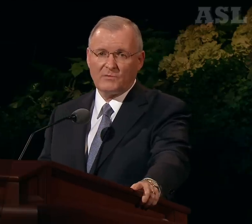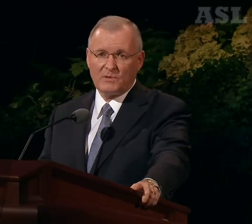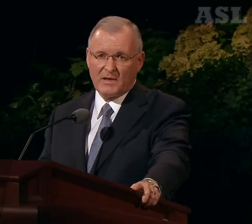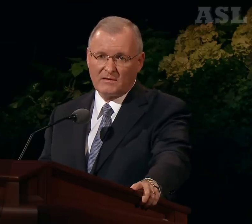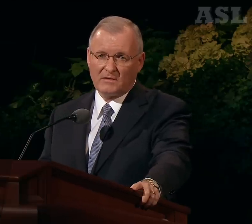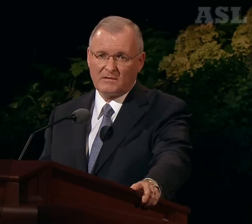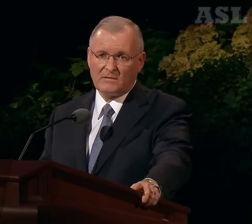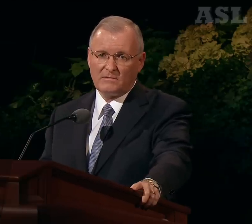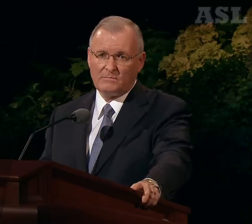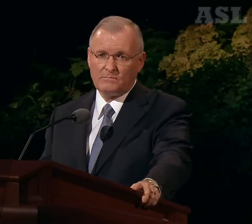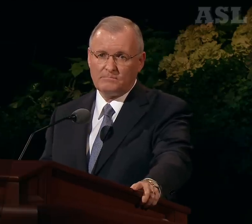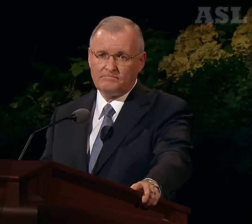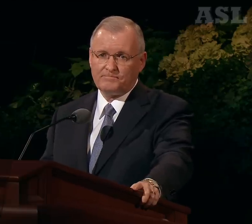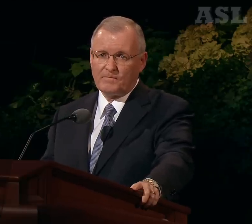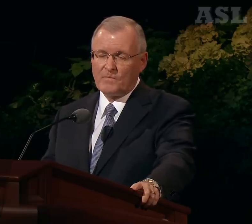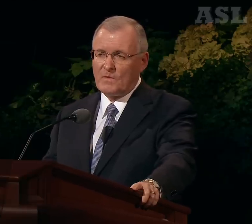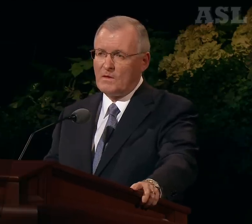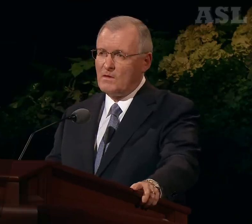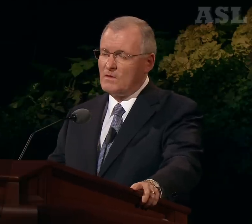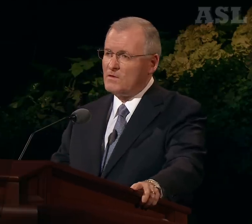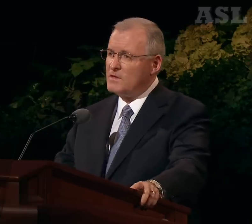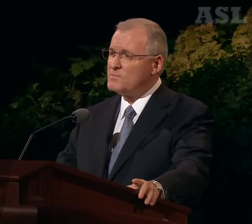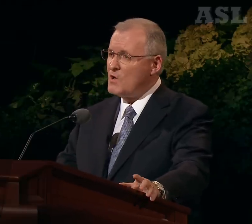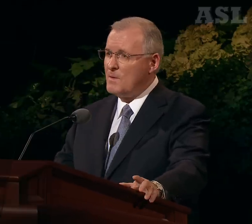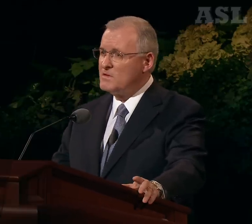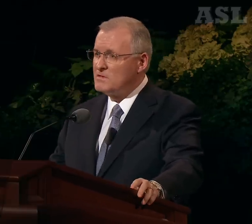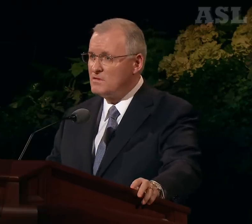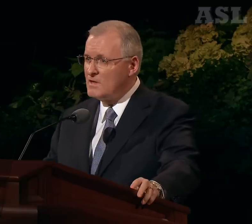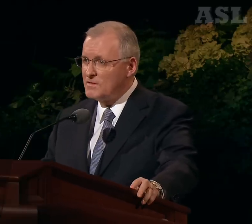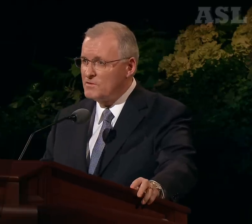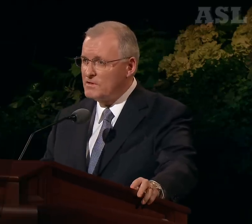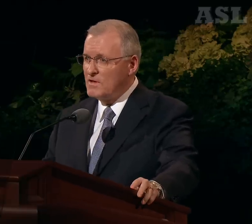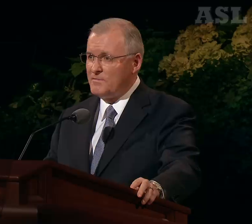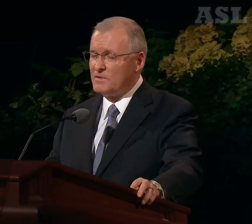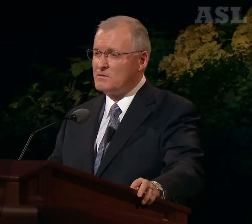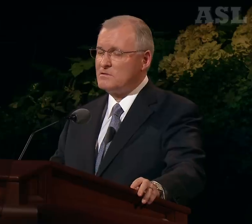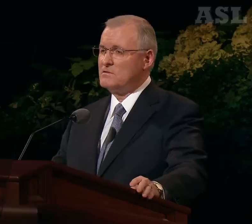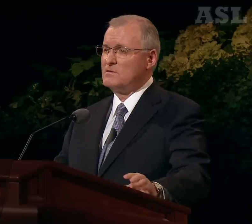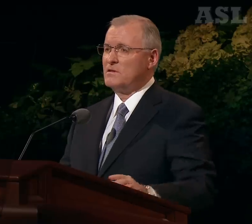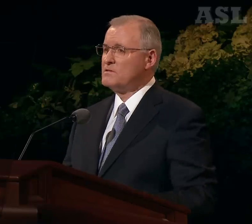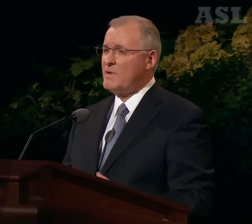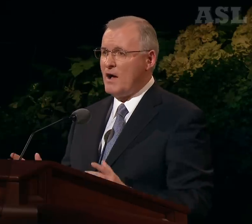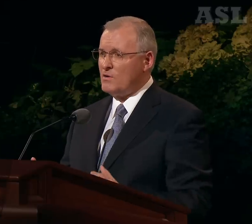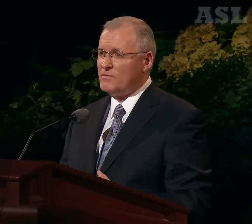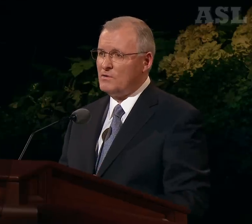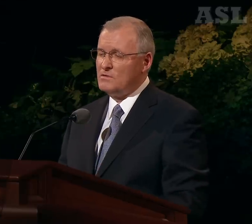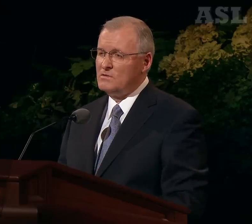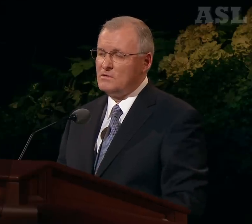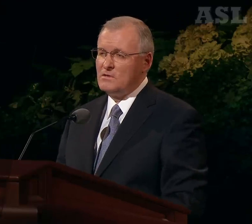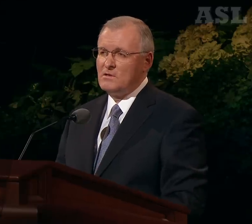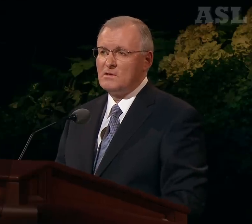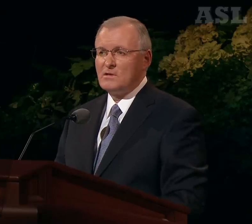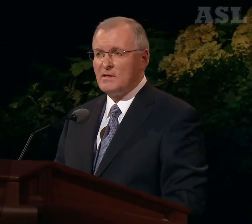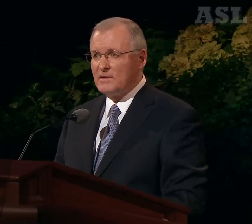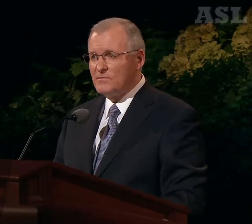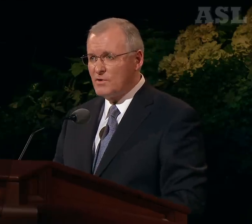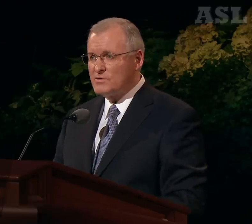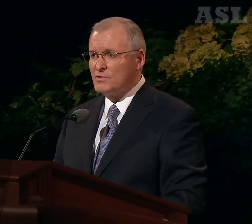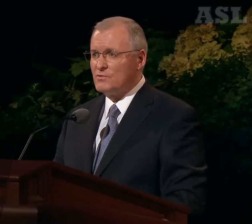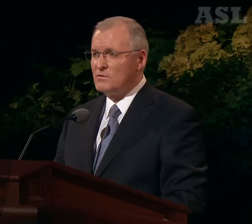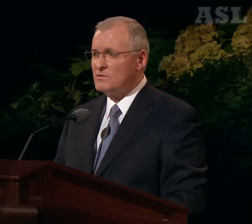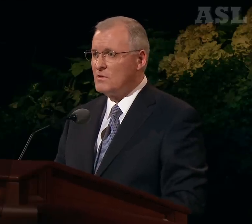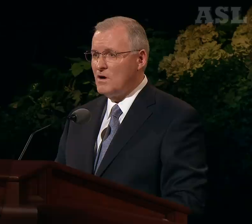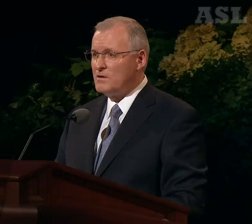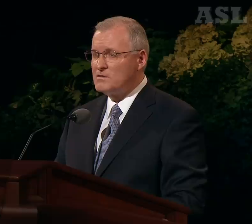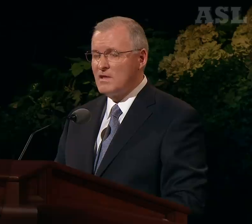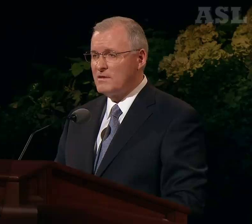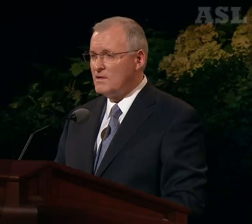SOUL THAT REPENTETH!"